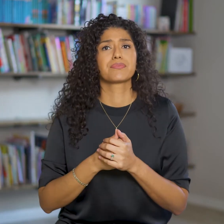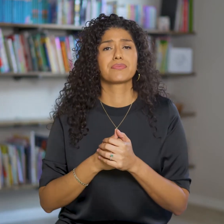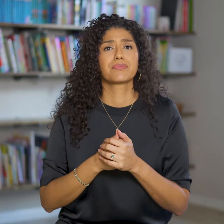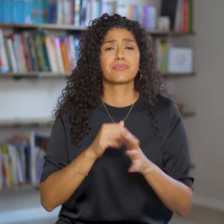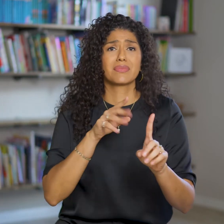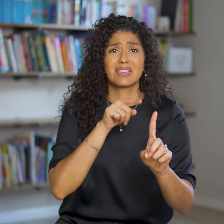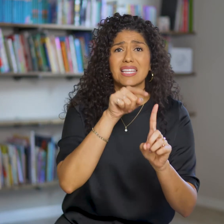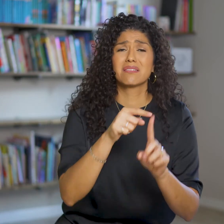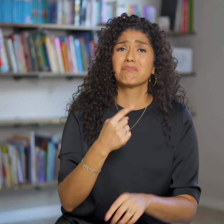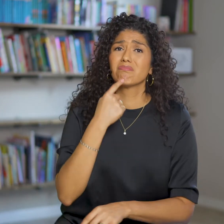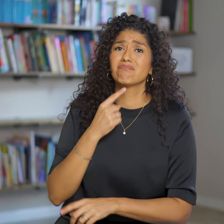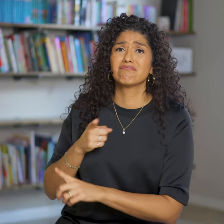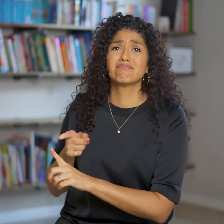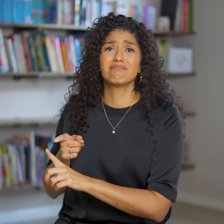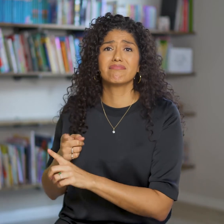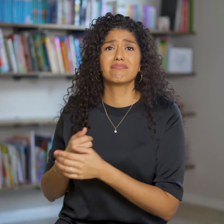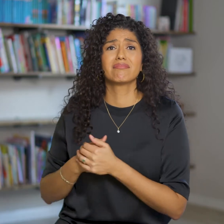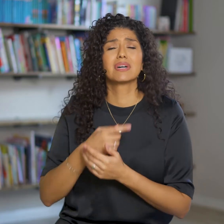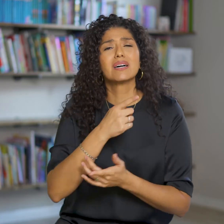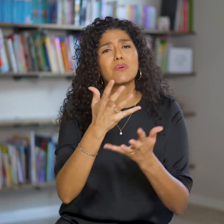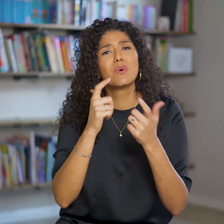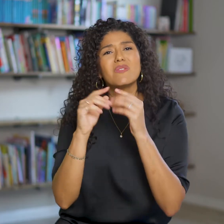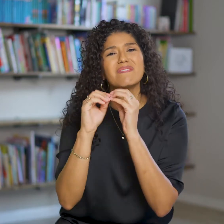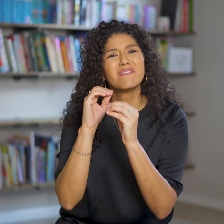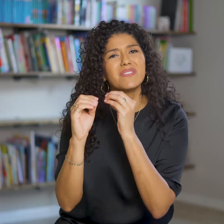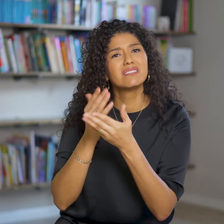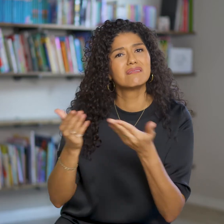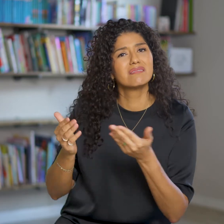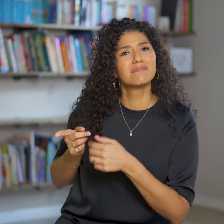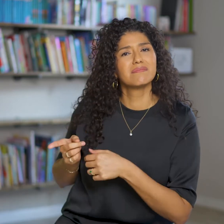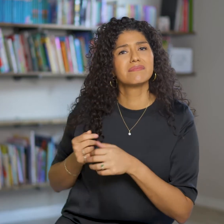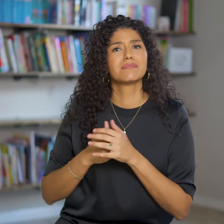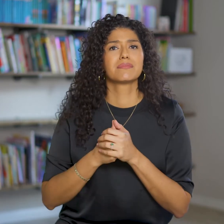David misses him and wants to make things right.